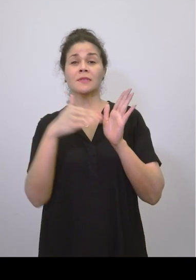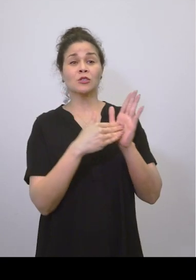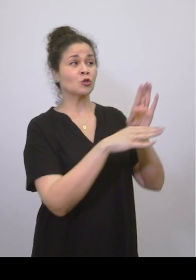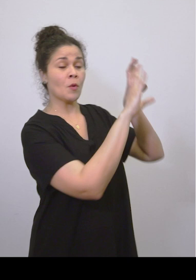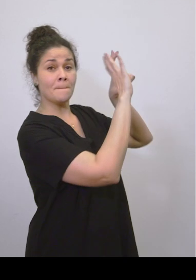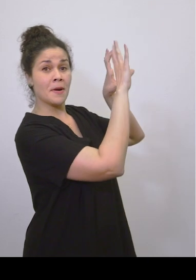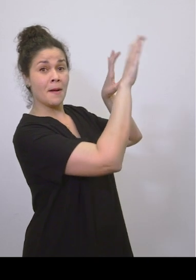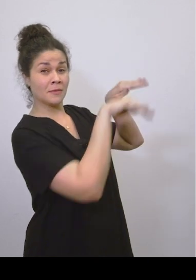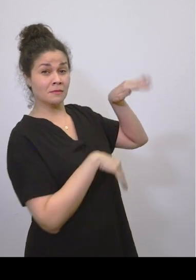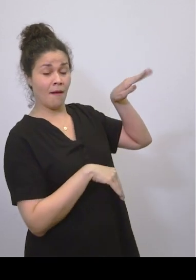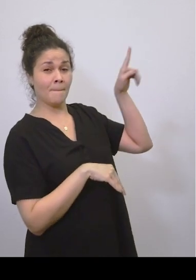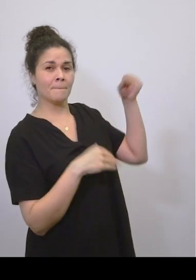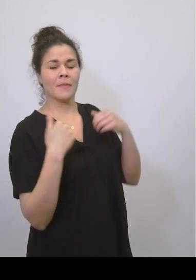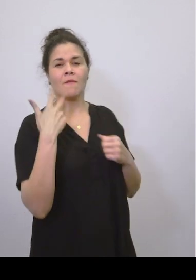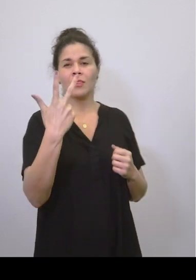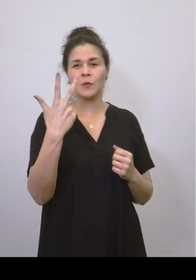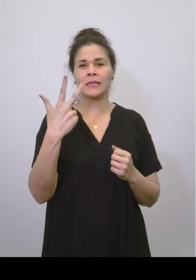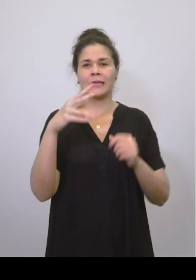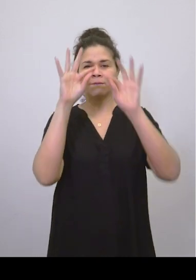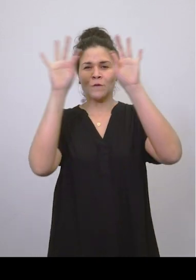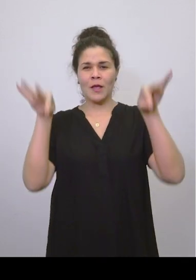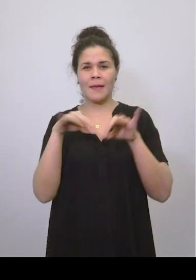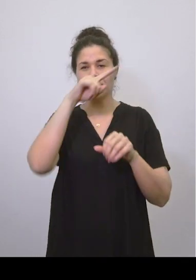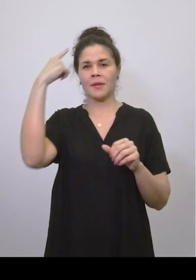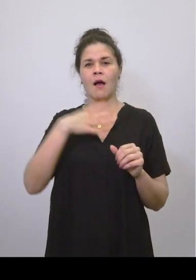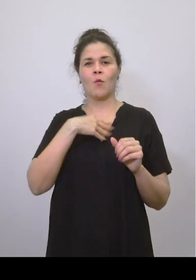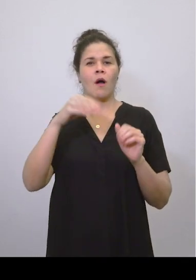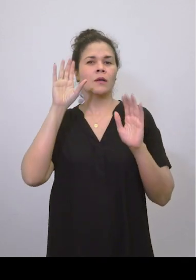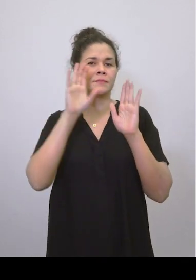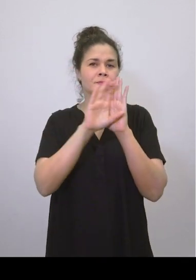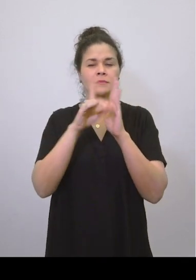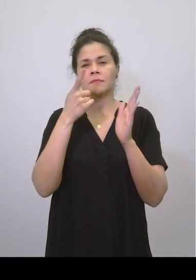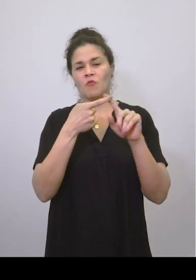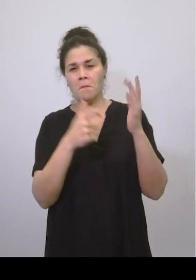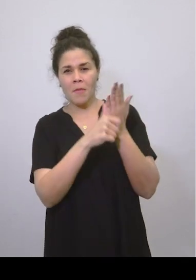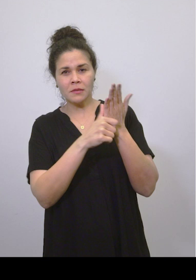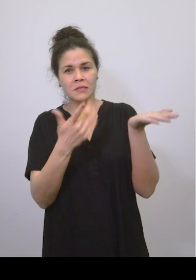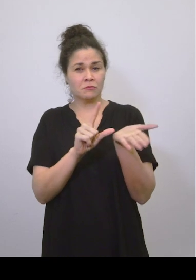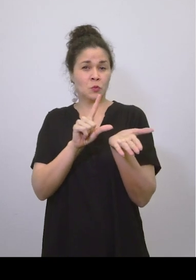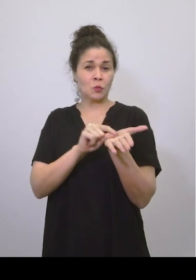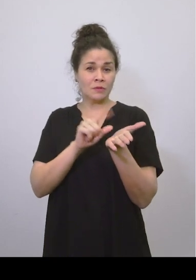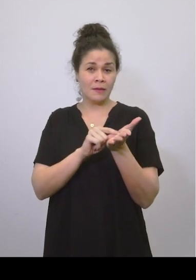At center, three framed black-and-white magazine and newspaper